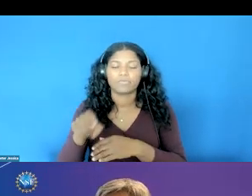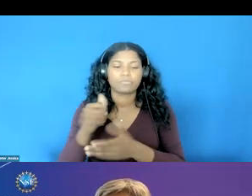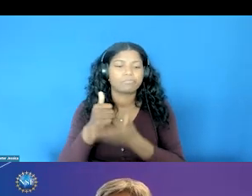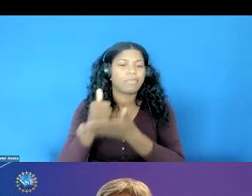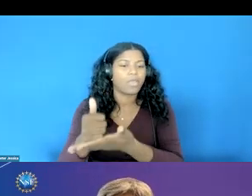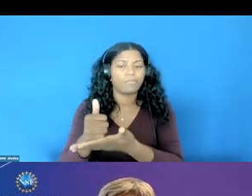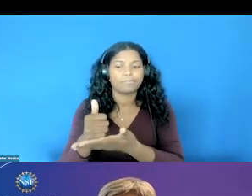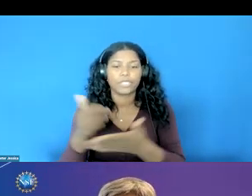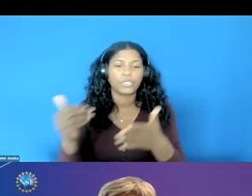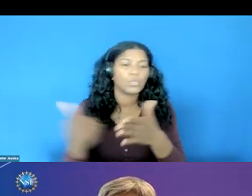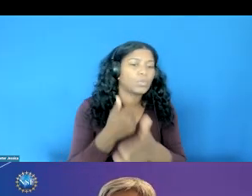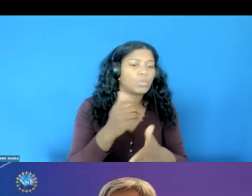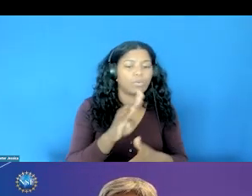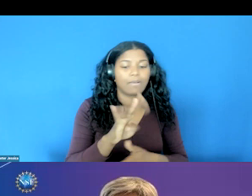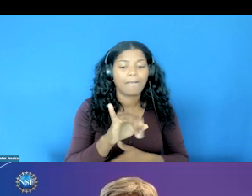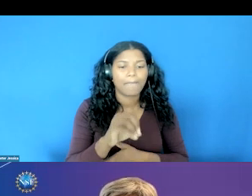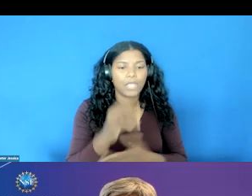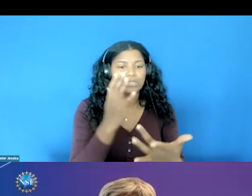and applications to serve the BIO economy.